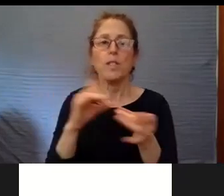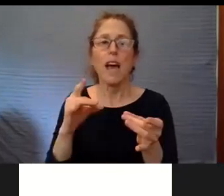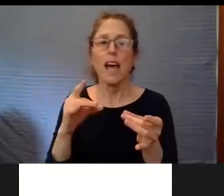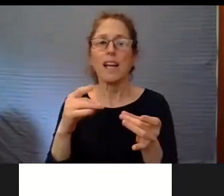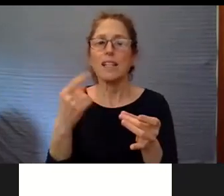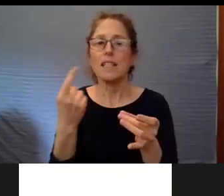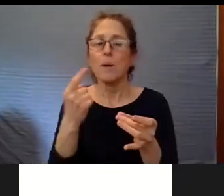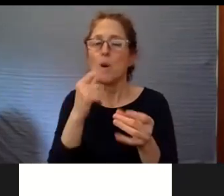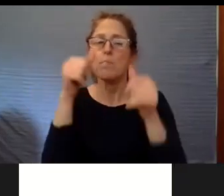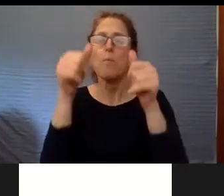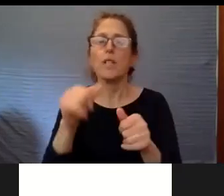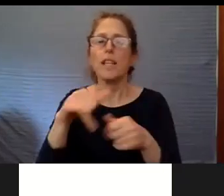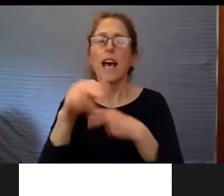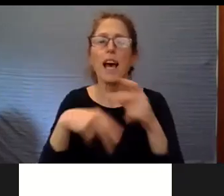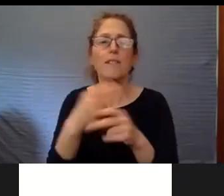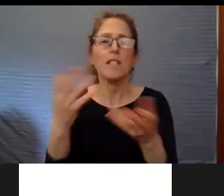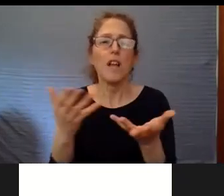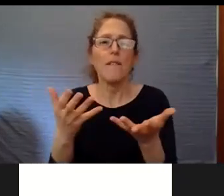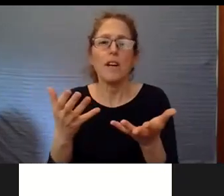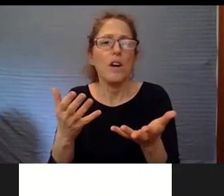What would you recommend for them to do in order for them to educate themselves?